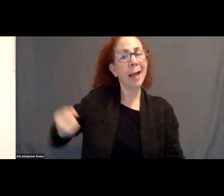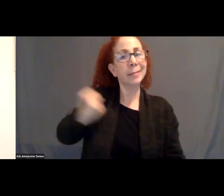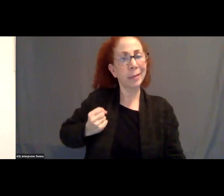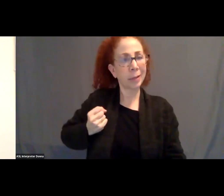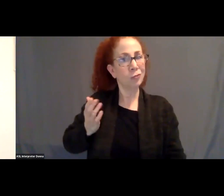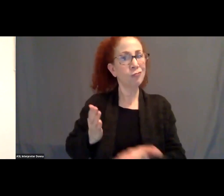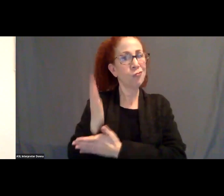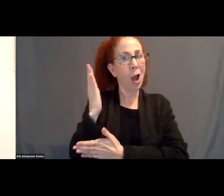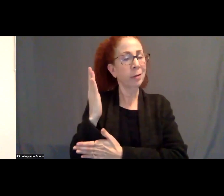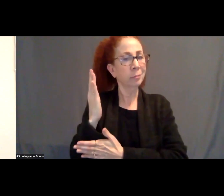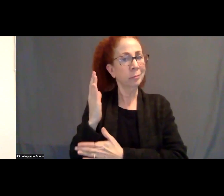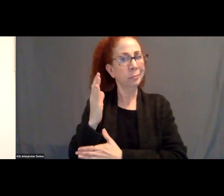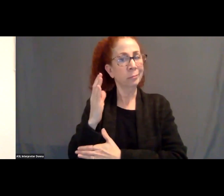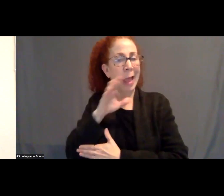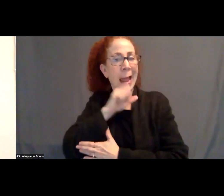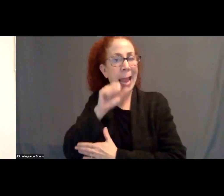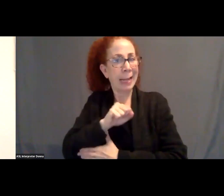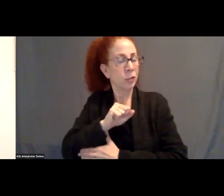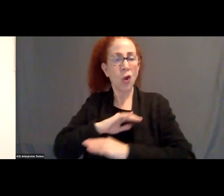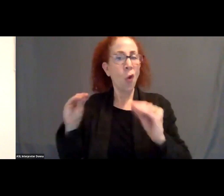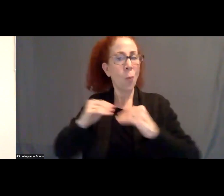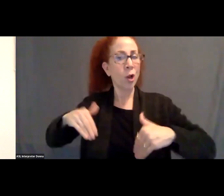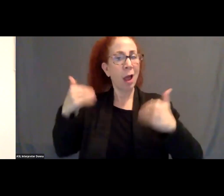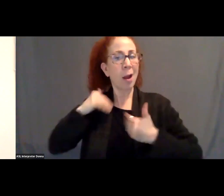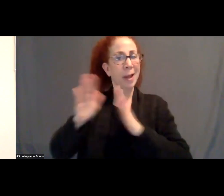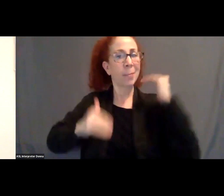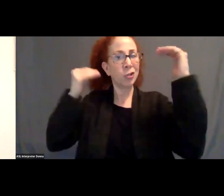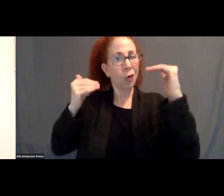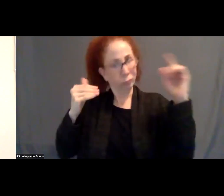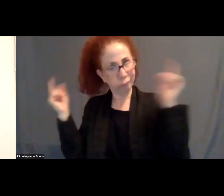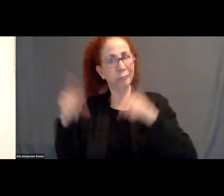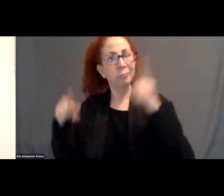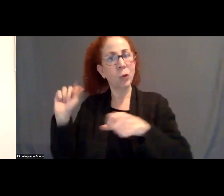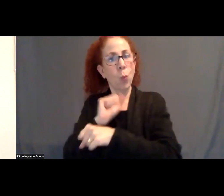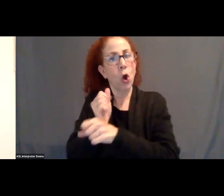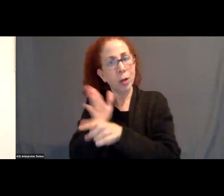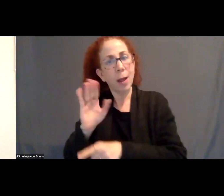out of the stage of youth, out of the status of youth.